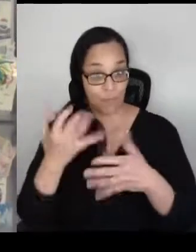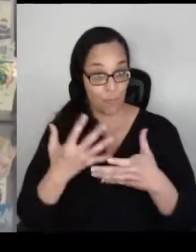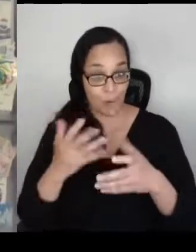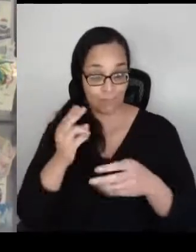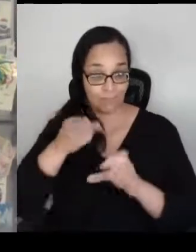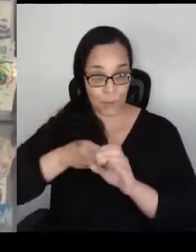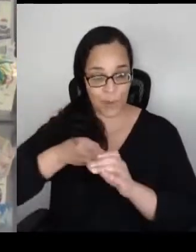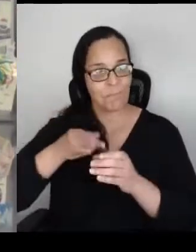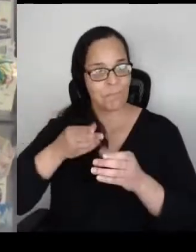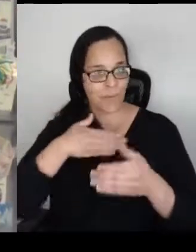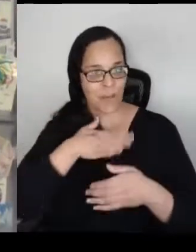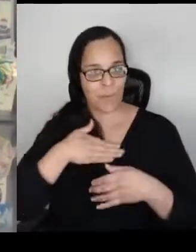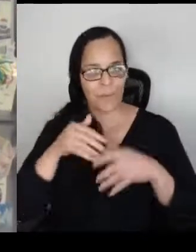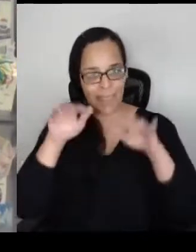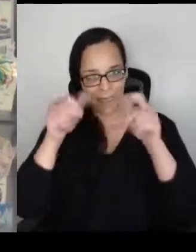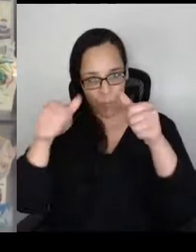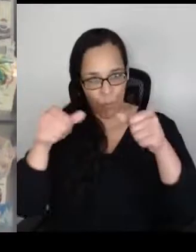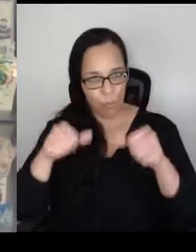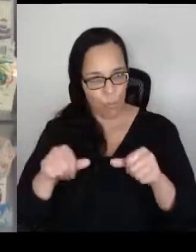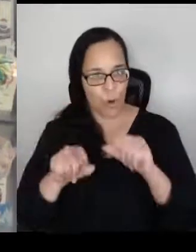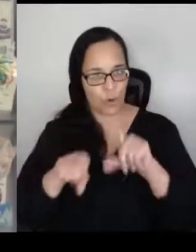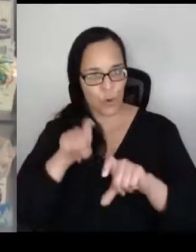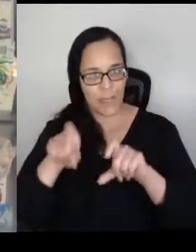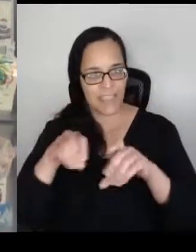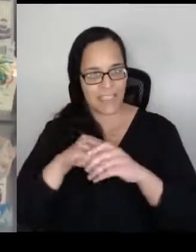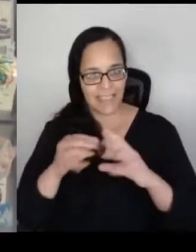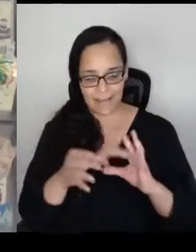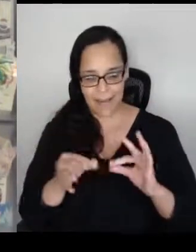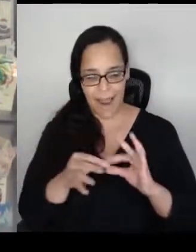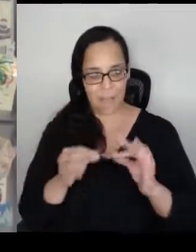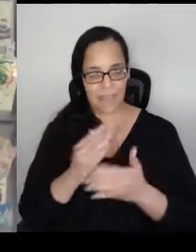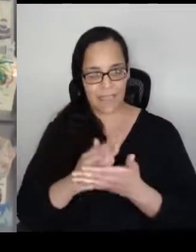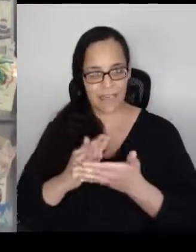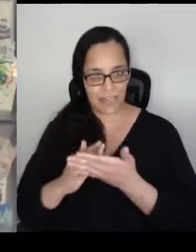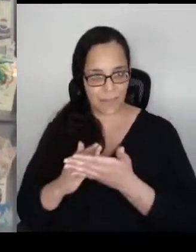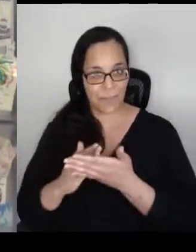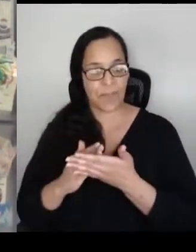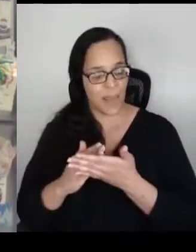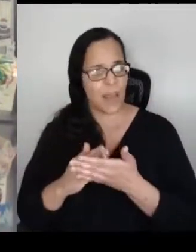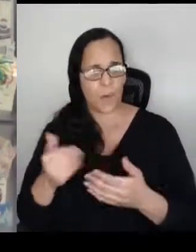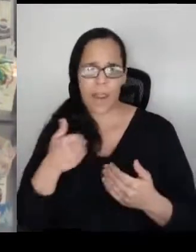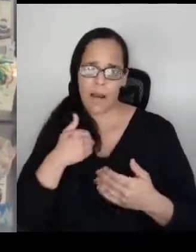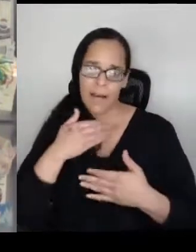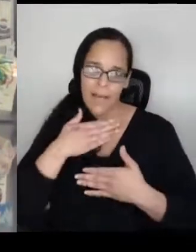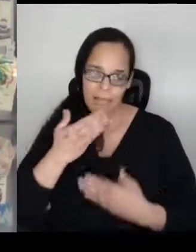for SOMETIMES WE MUST INTERFERE we are incredibly grateful for the support of facing history and ourselves